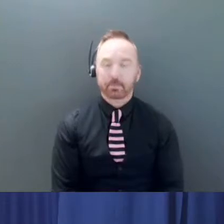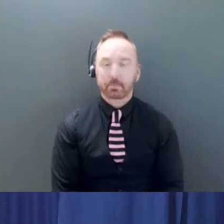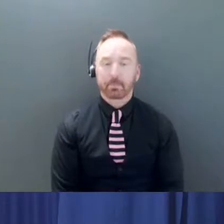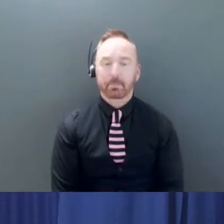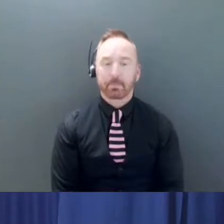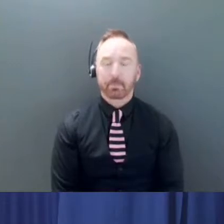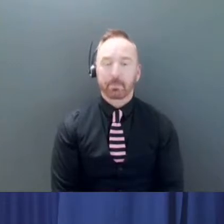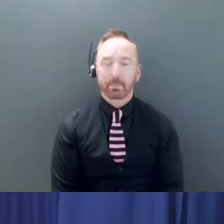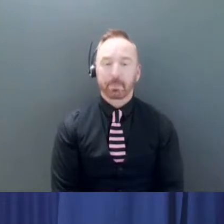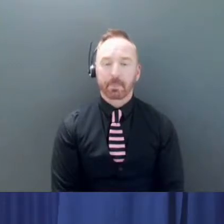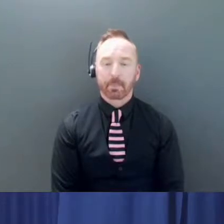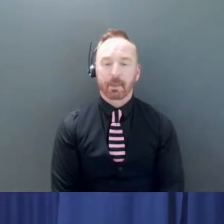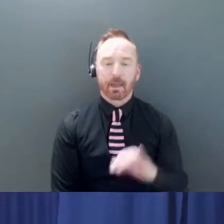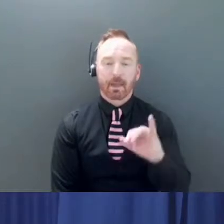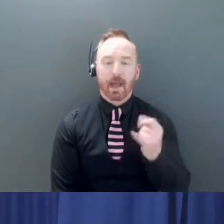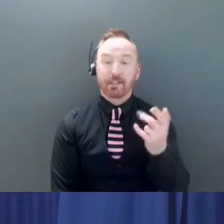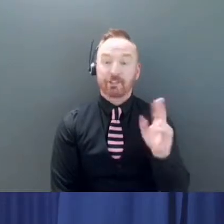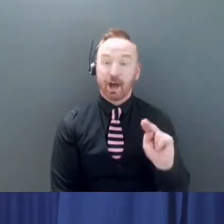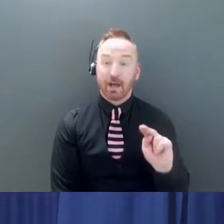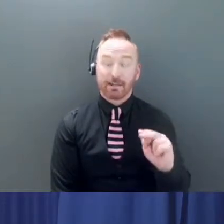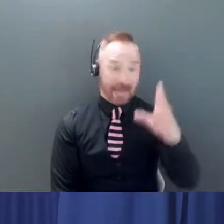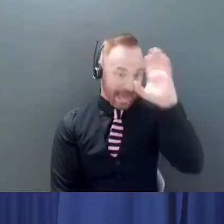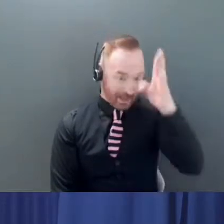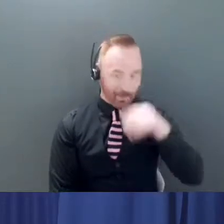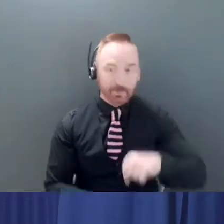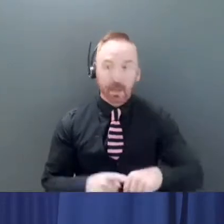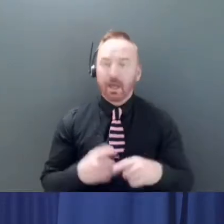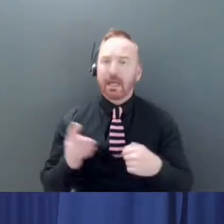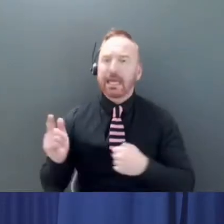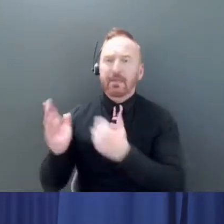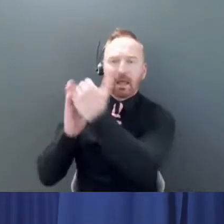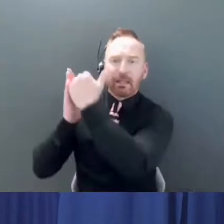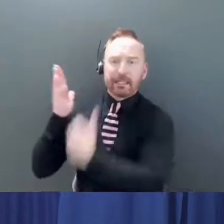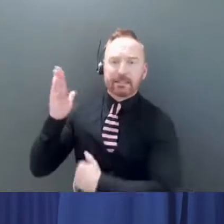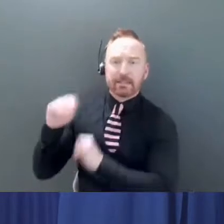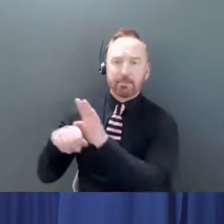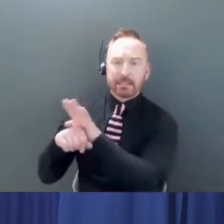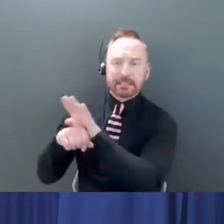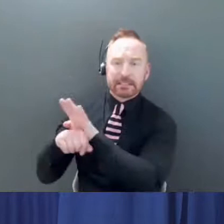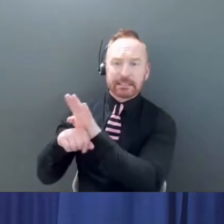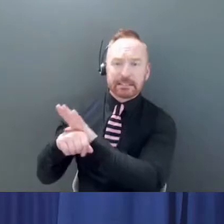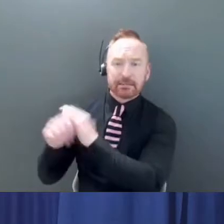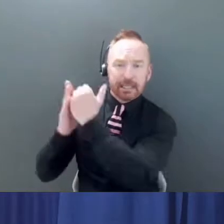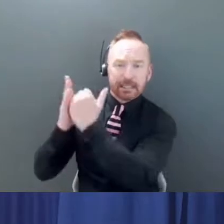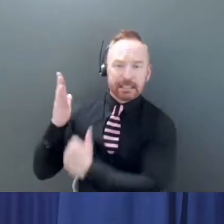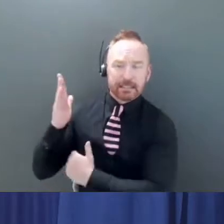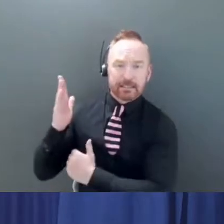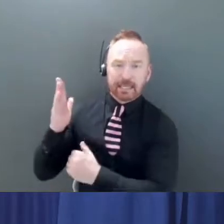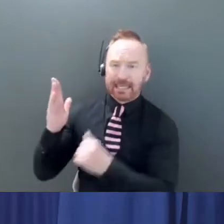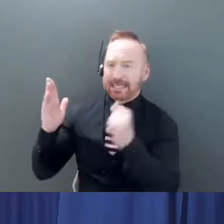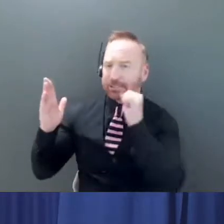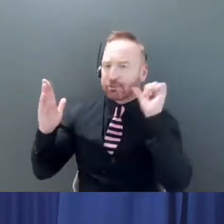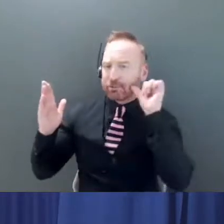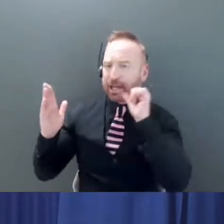that came out in yesterday evening's media release regarding who can issue their